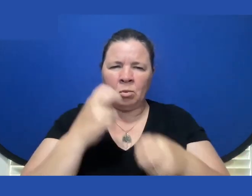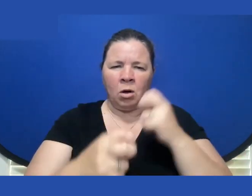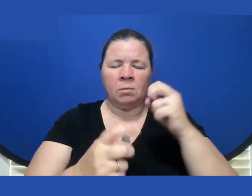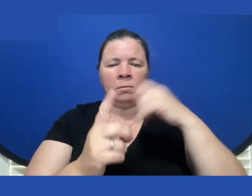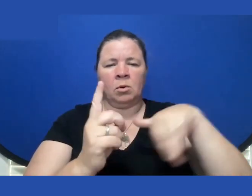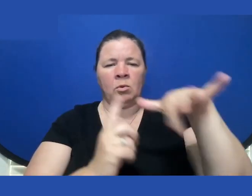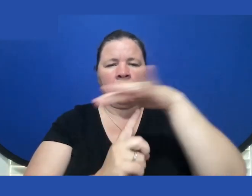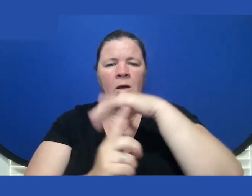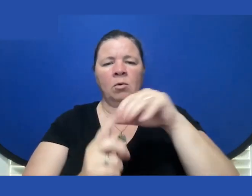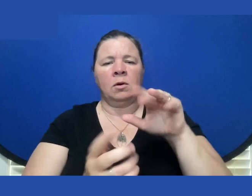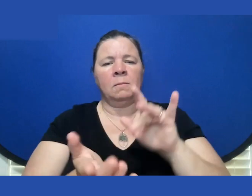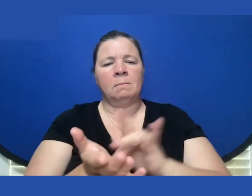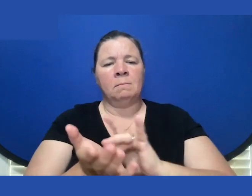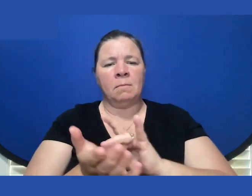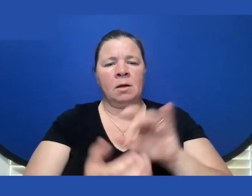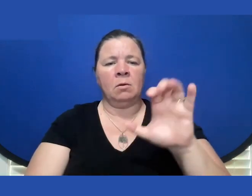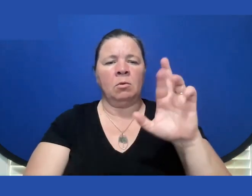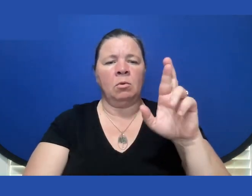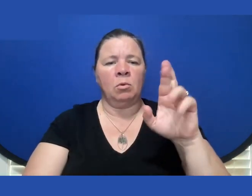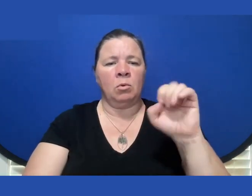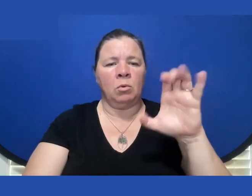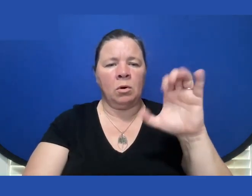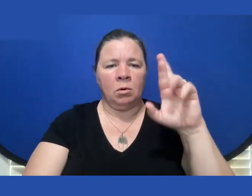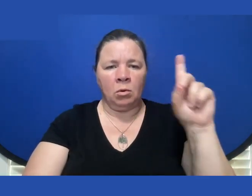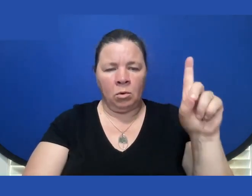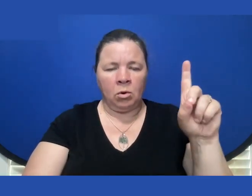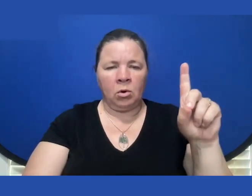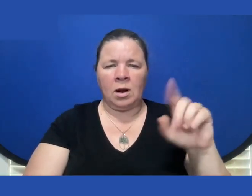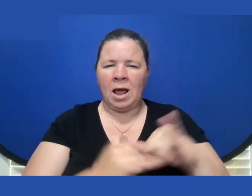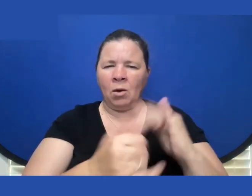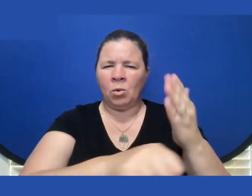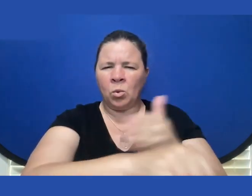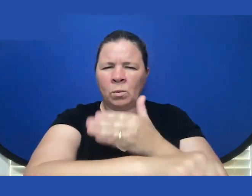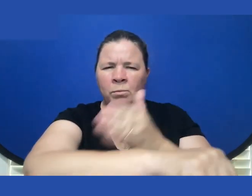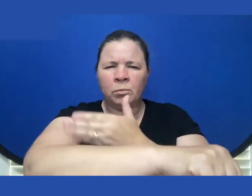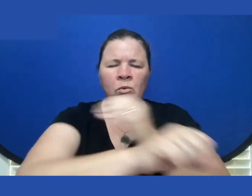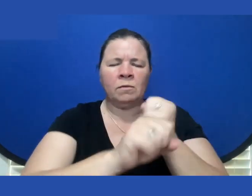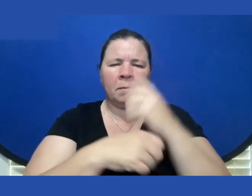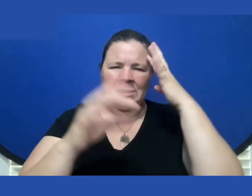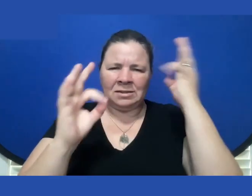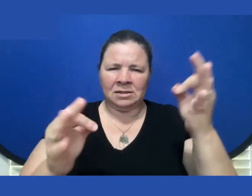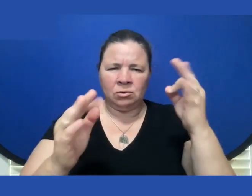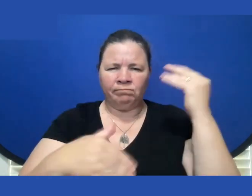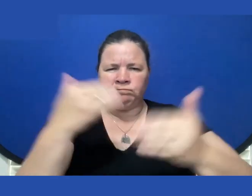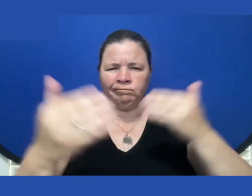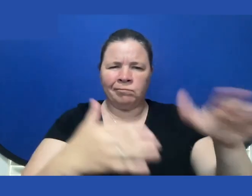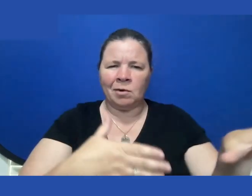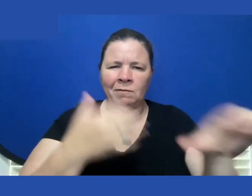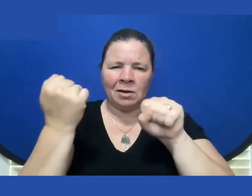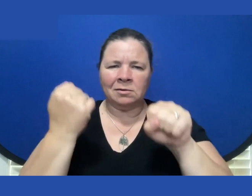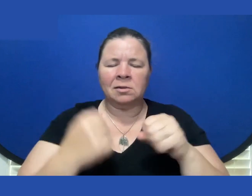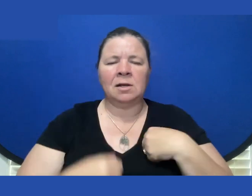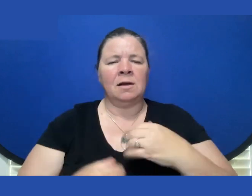the medical record and like, how can we improve it? How can we make decisions faster? And I really had a passion for that